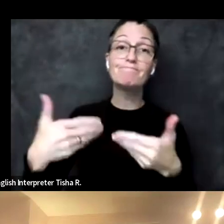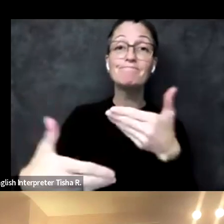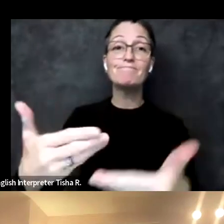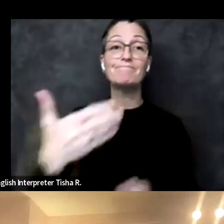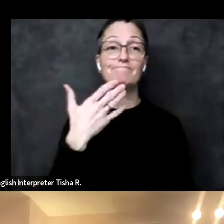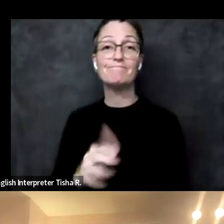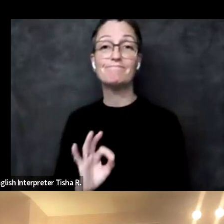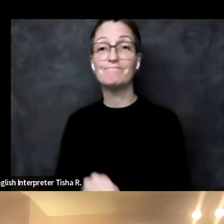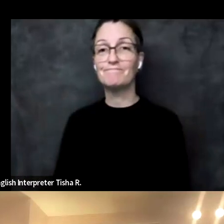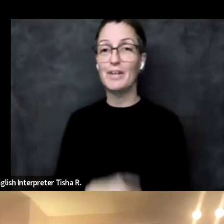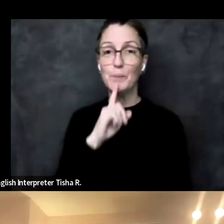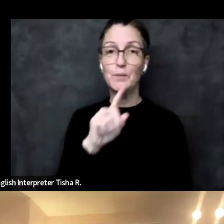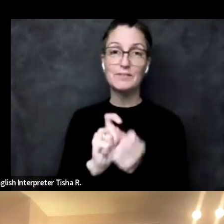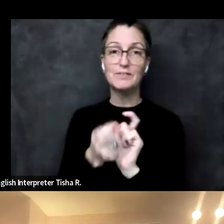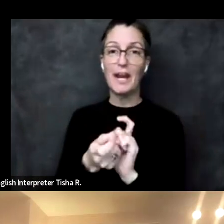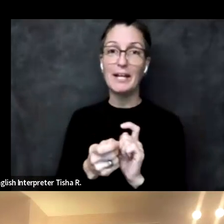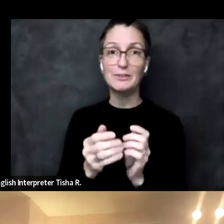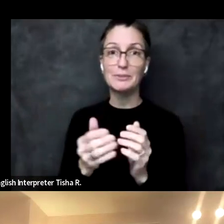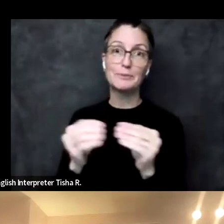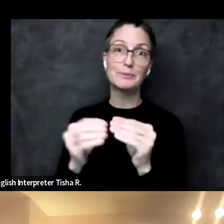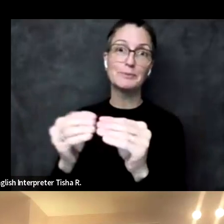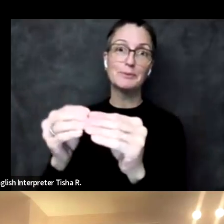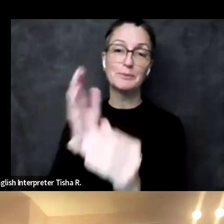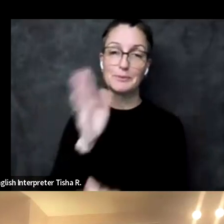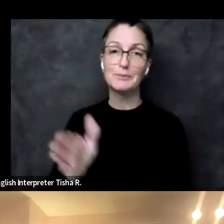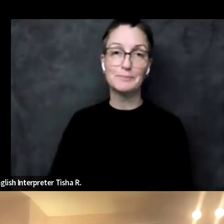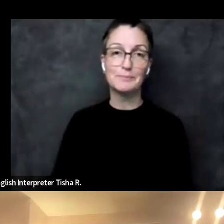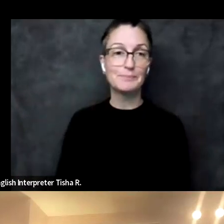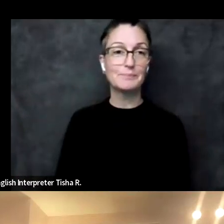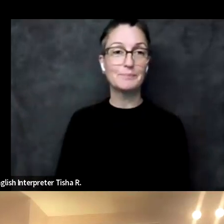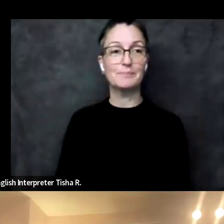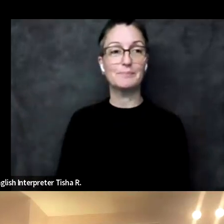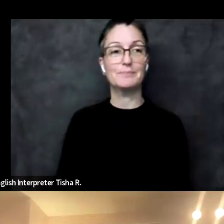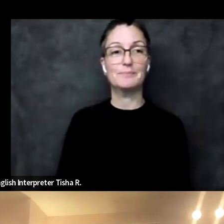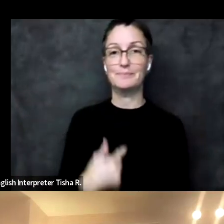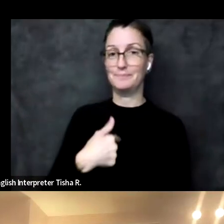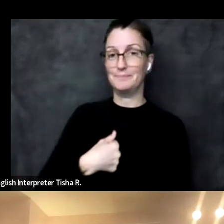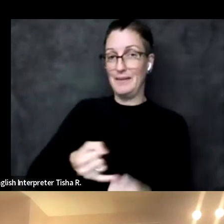and more change happen. So I have one last question for you both.